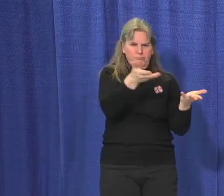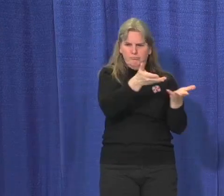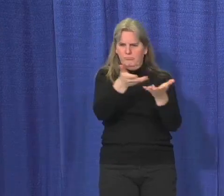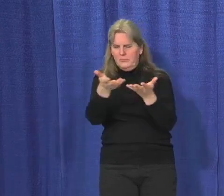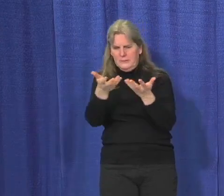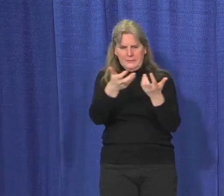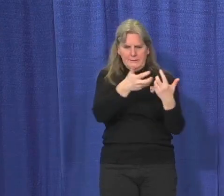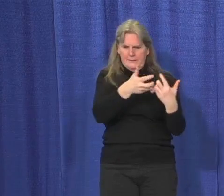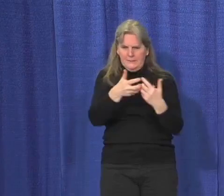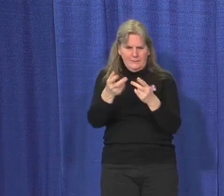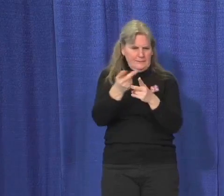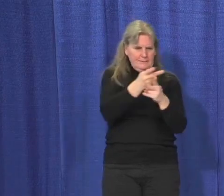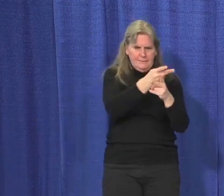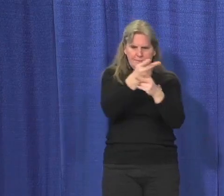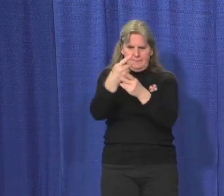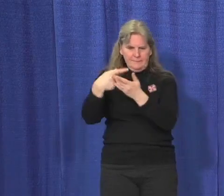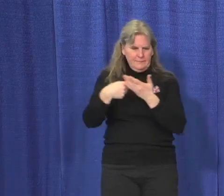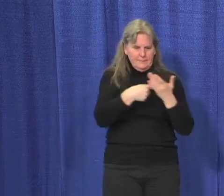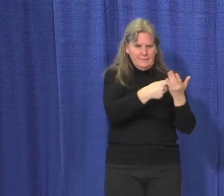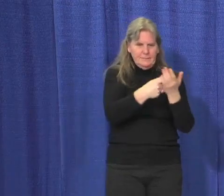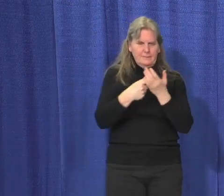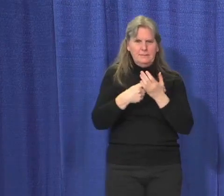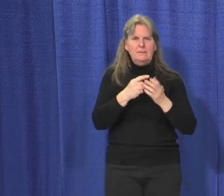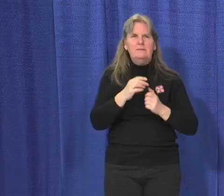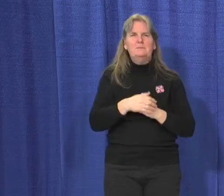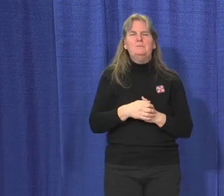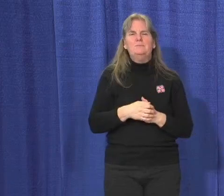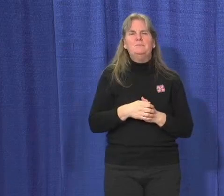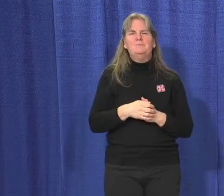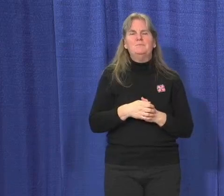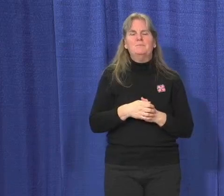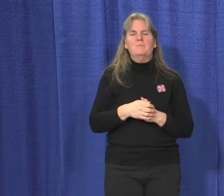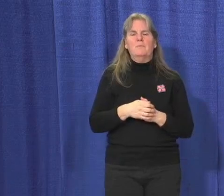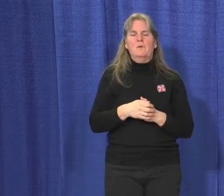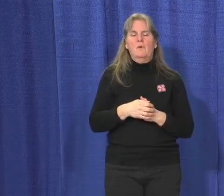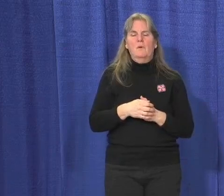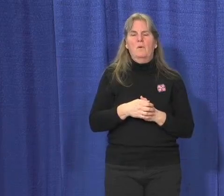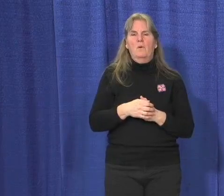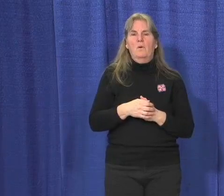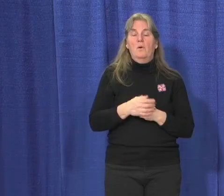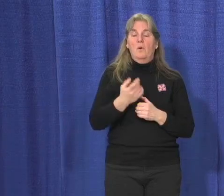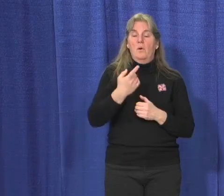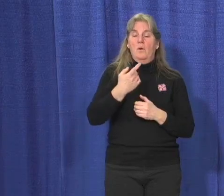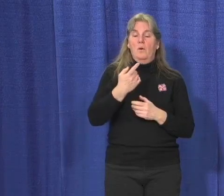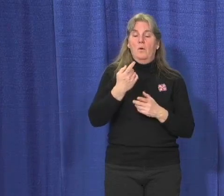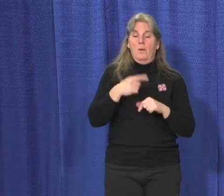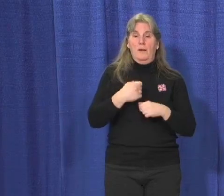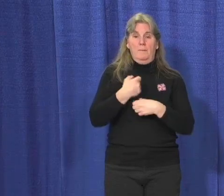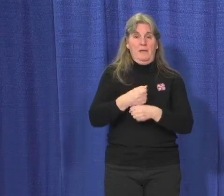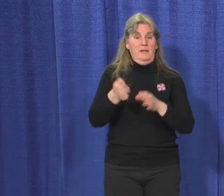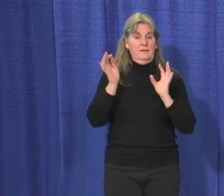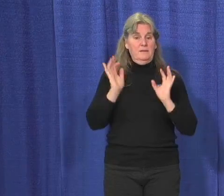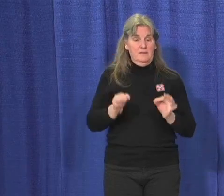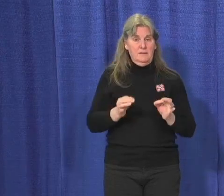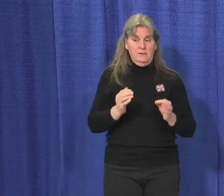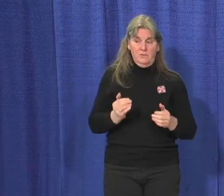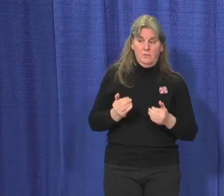I am not -- when the decision was made and the recommendations